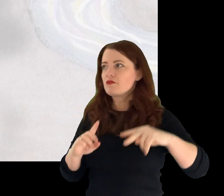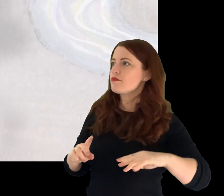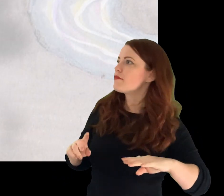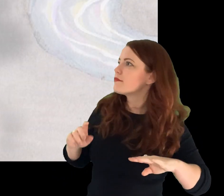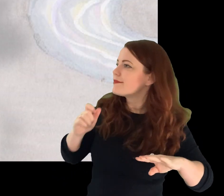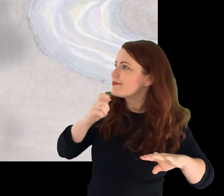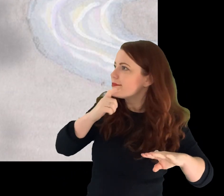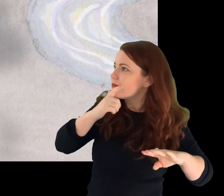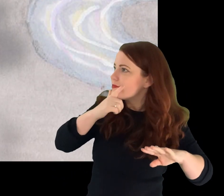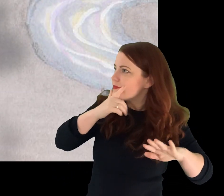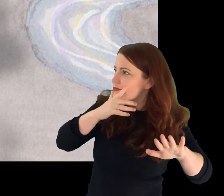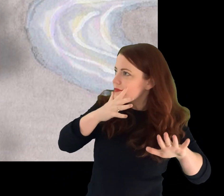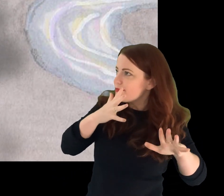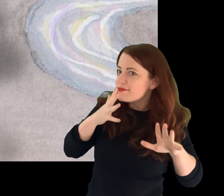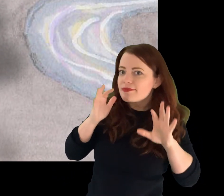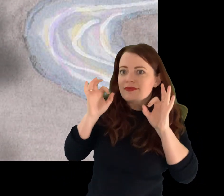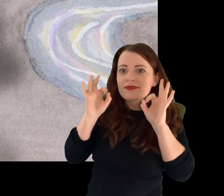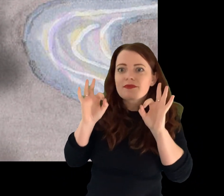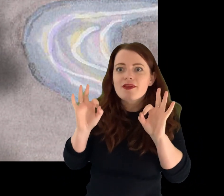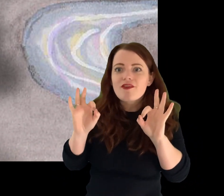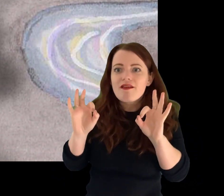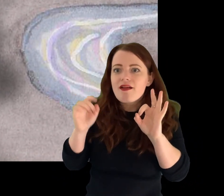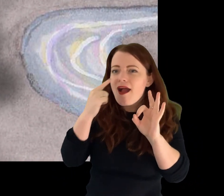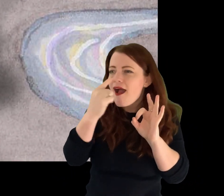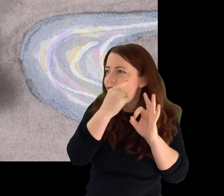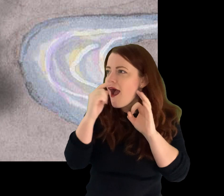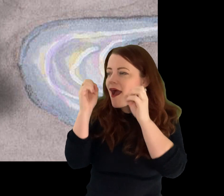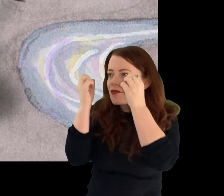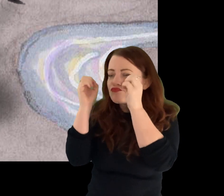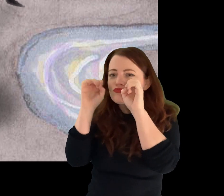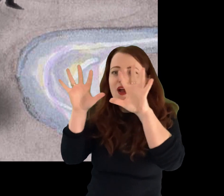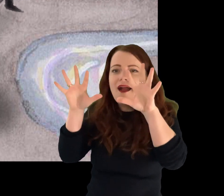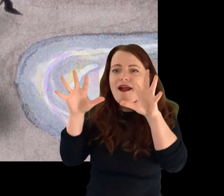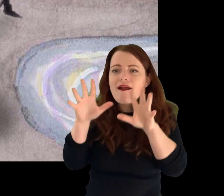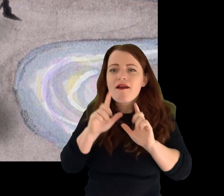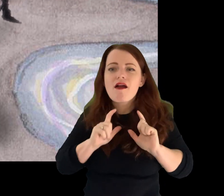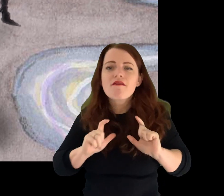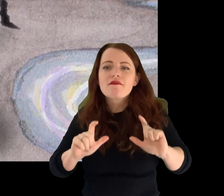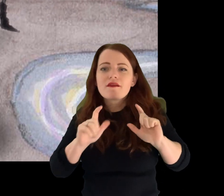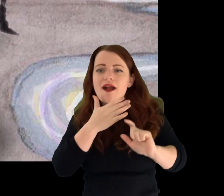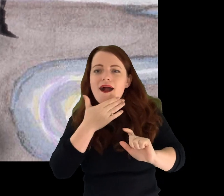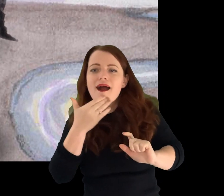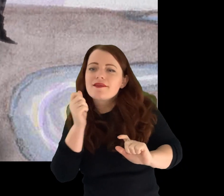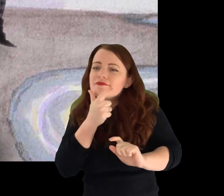and smile that spoke of a special something comfort and kindness like a warm, warm fire